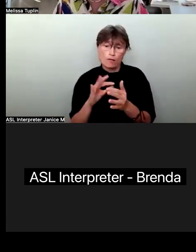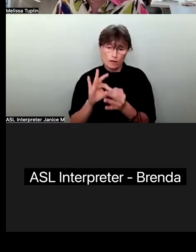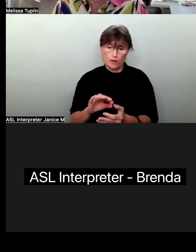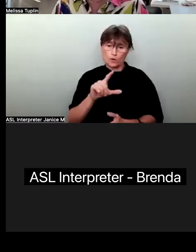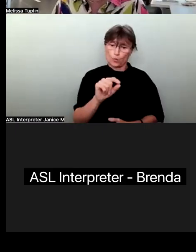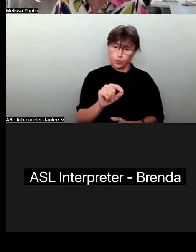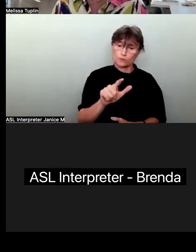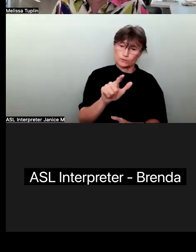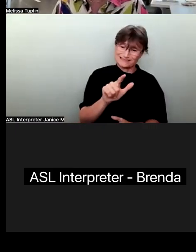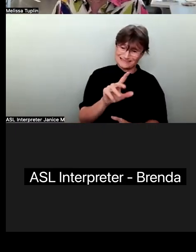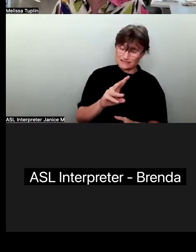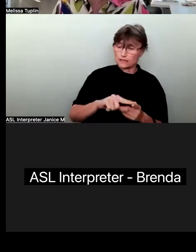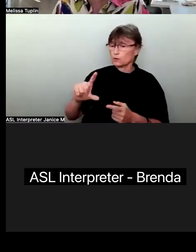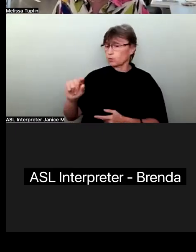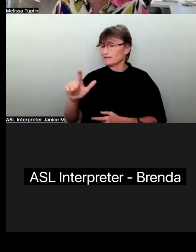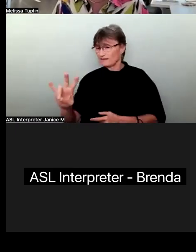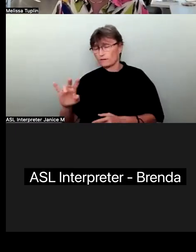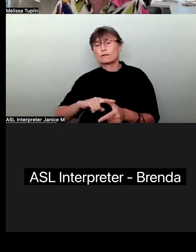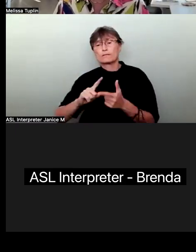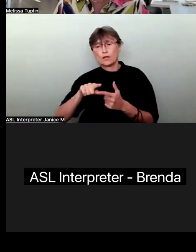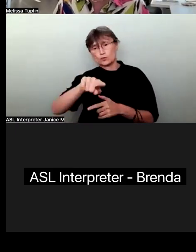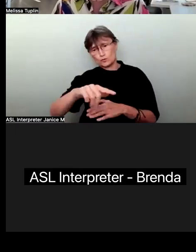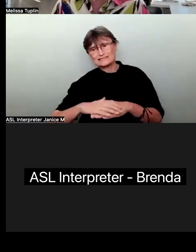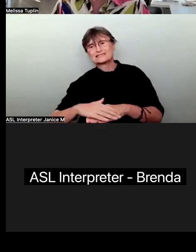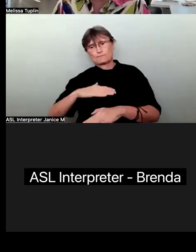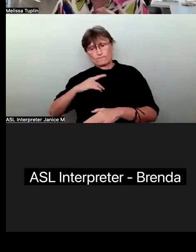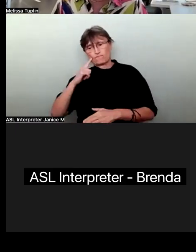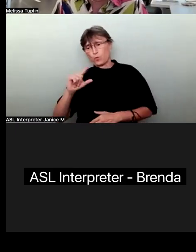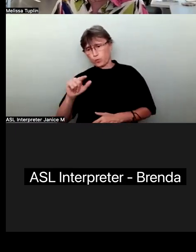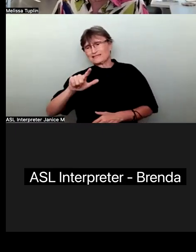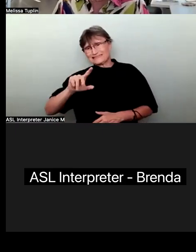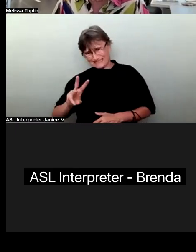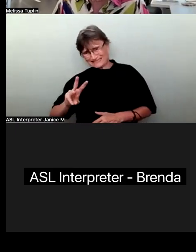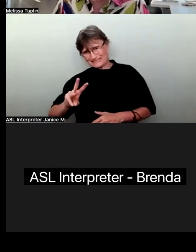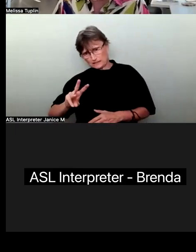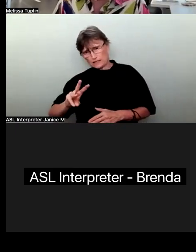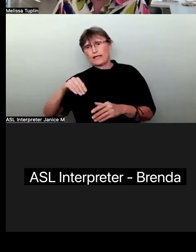begin to submit reporting for the 2026 funding year in February ’27.